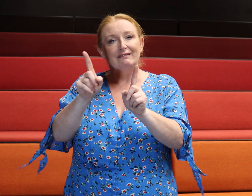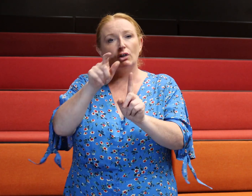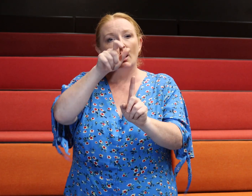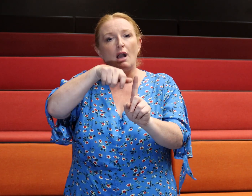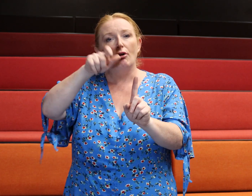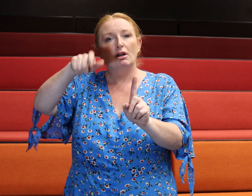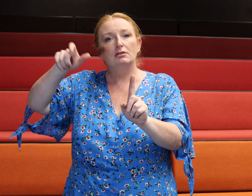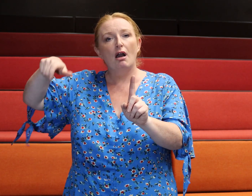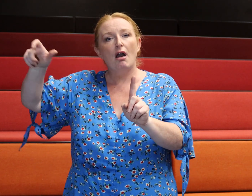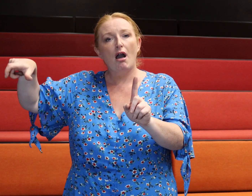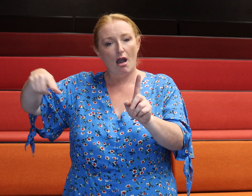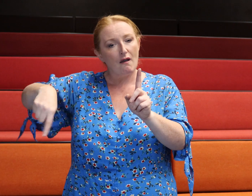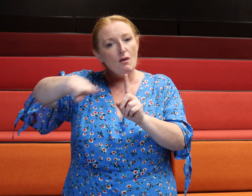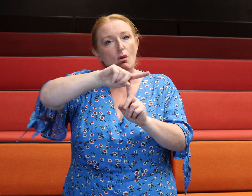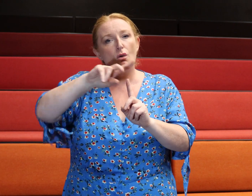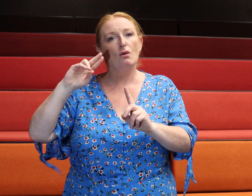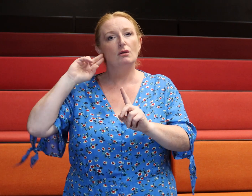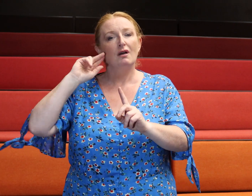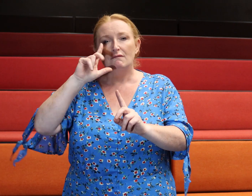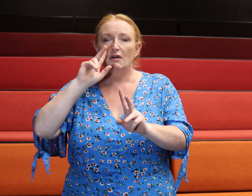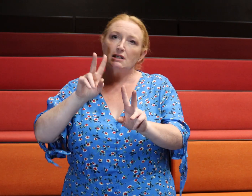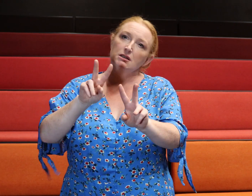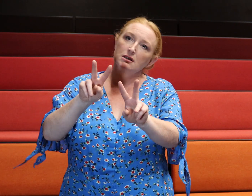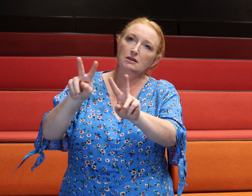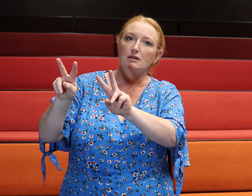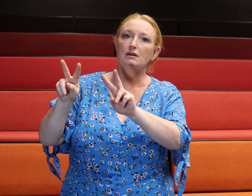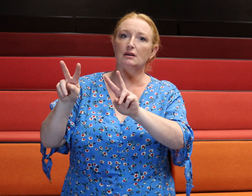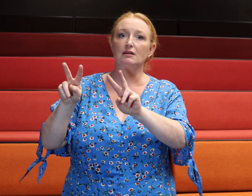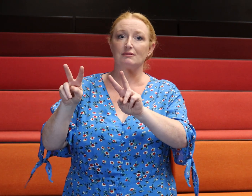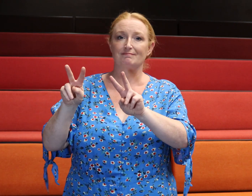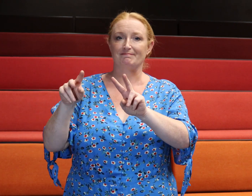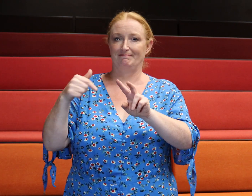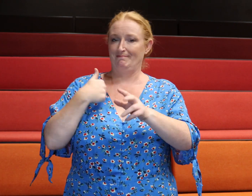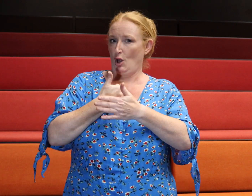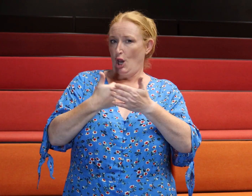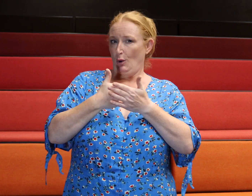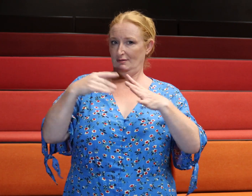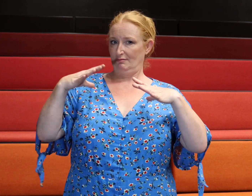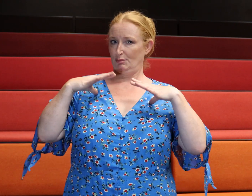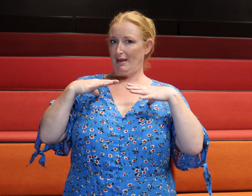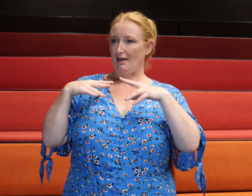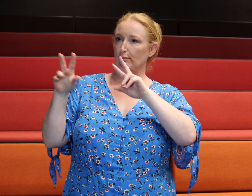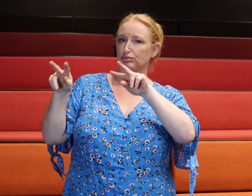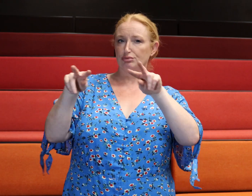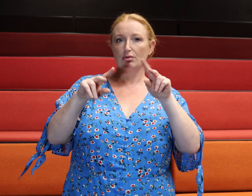in any specific show. There are a number of things that we look at as interpreters.